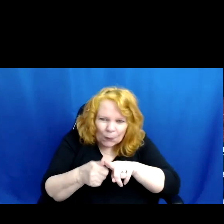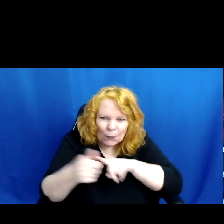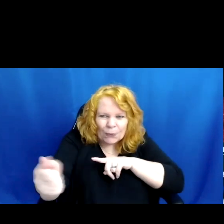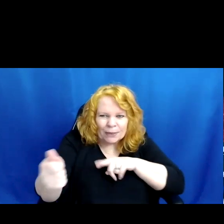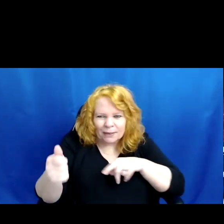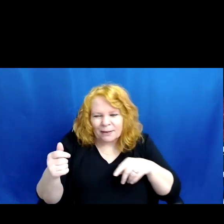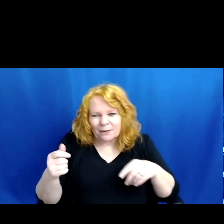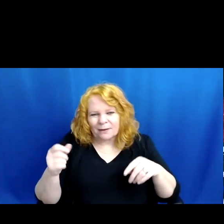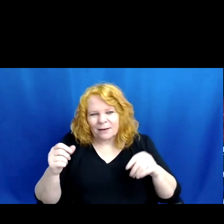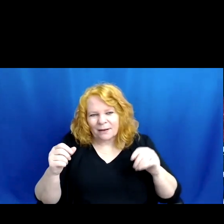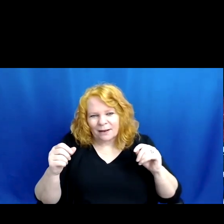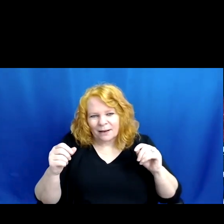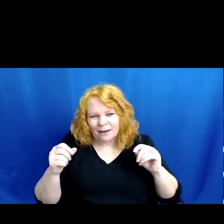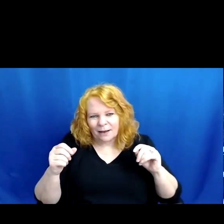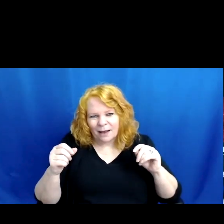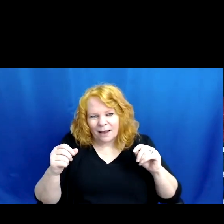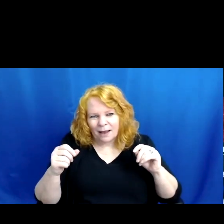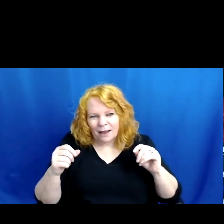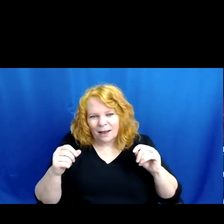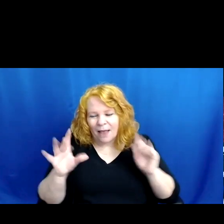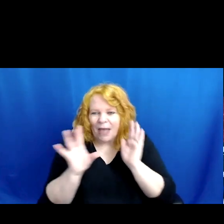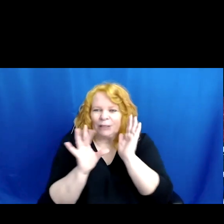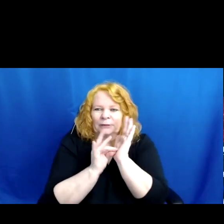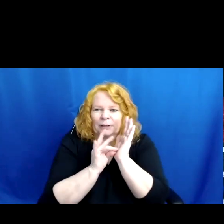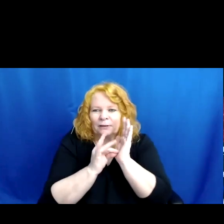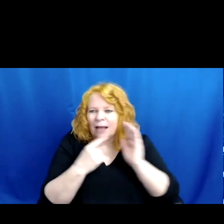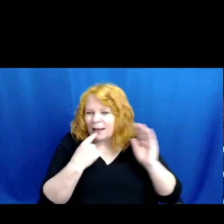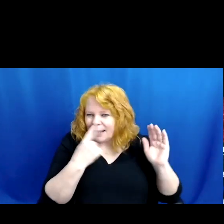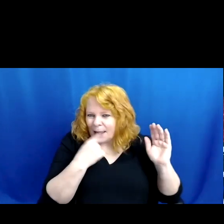Then you glue that to the edge of his mouth like that.